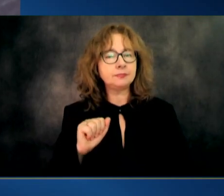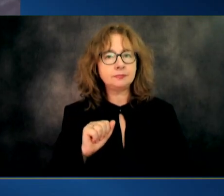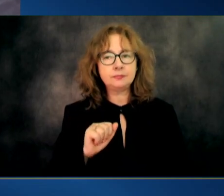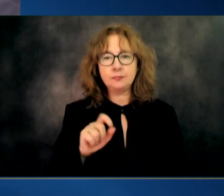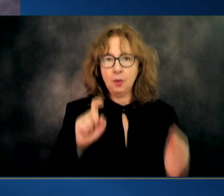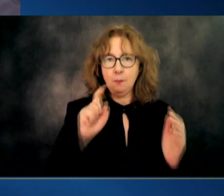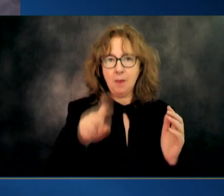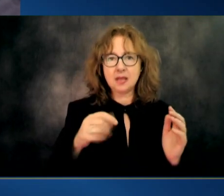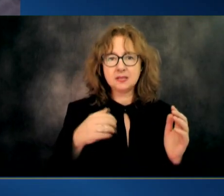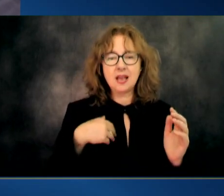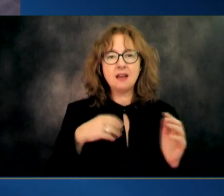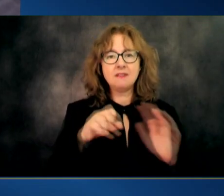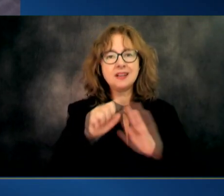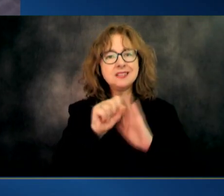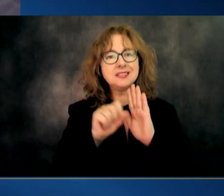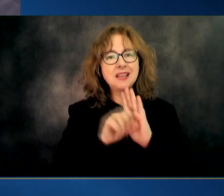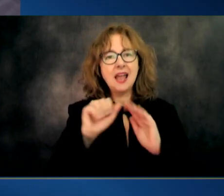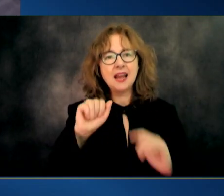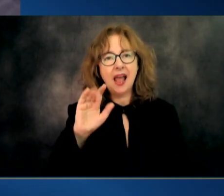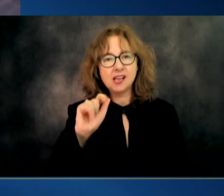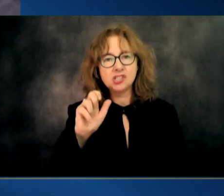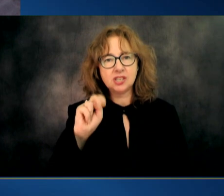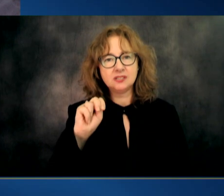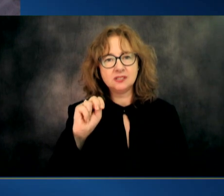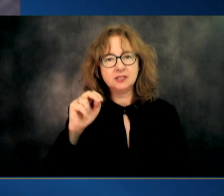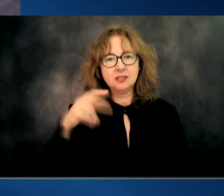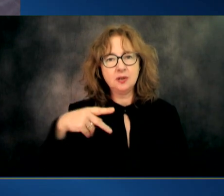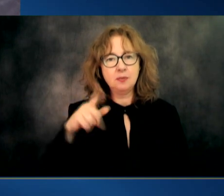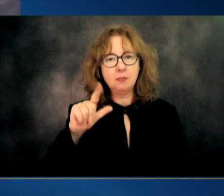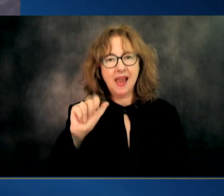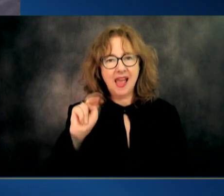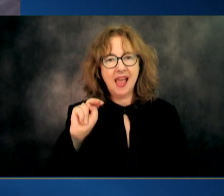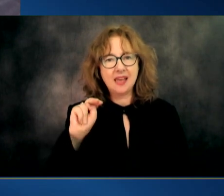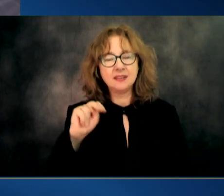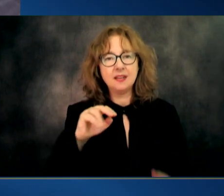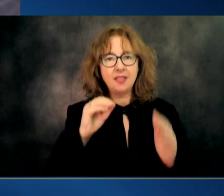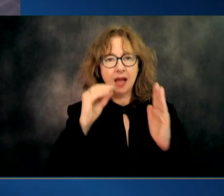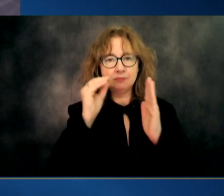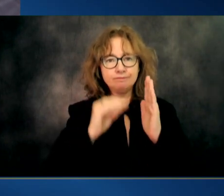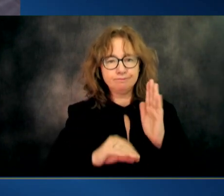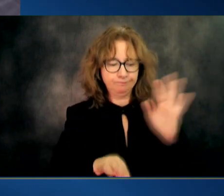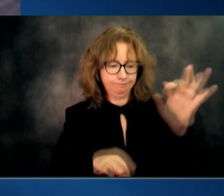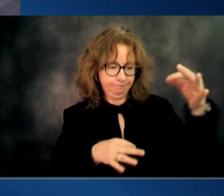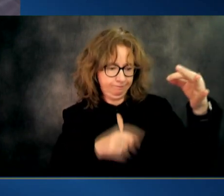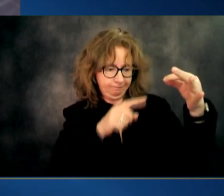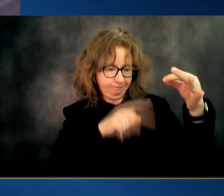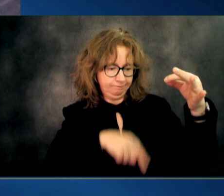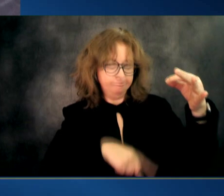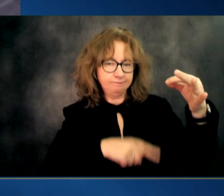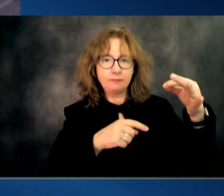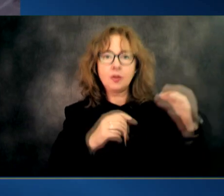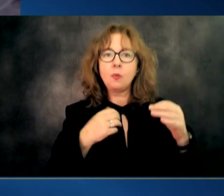action plan. And in that state action plan, there were warriors, there were clinicians,